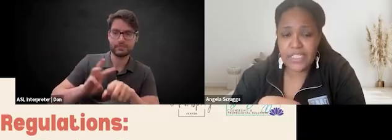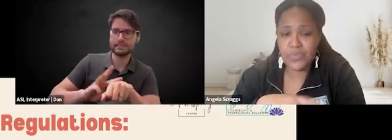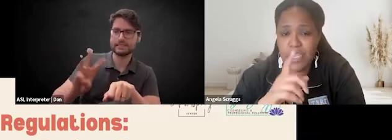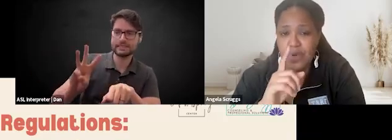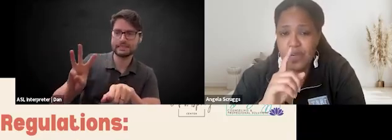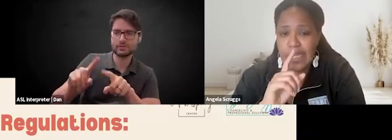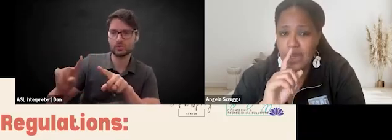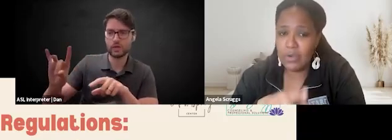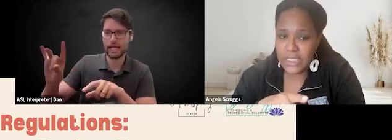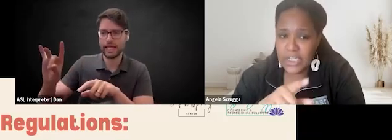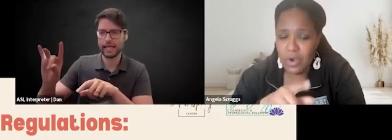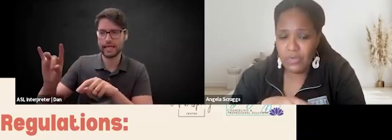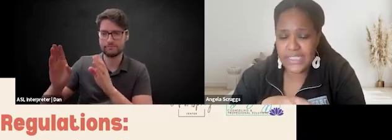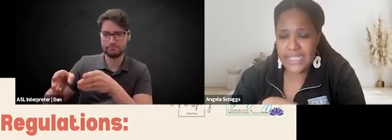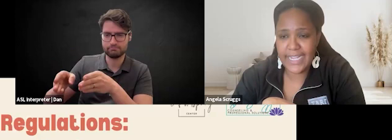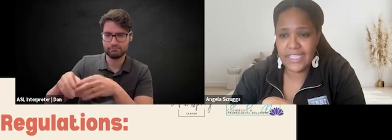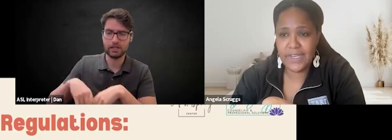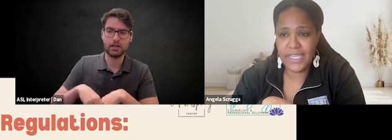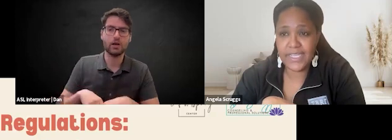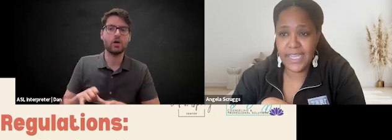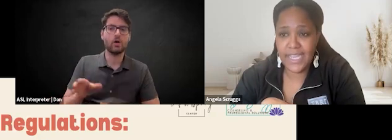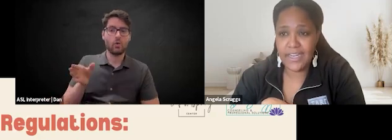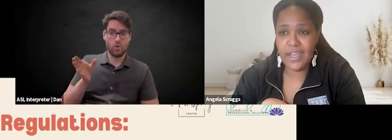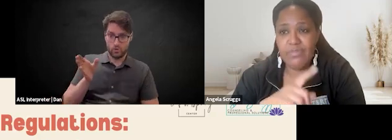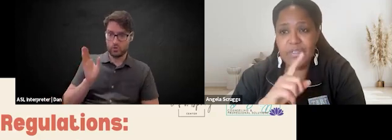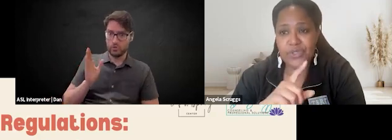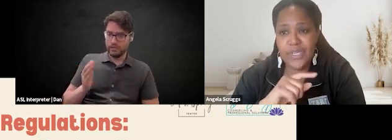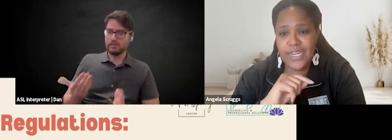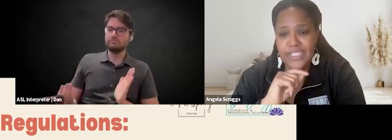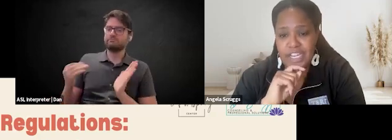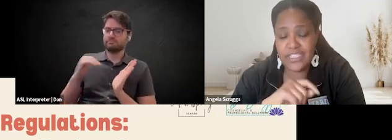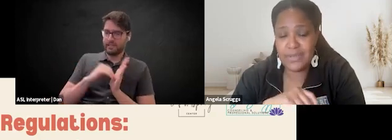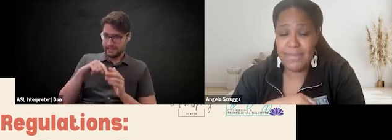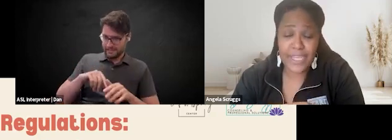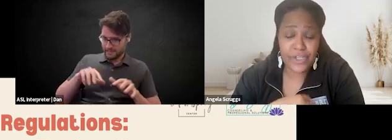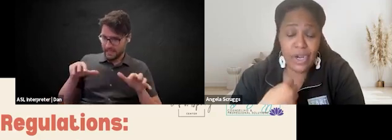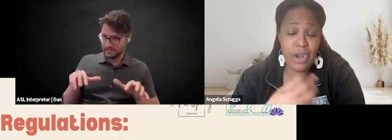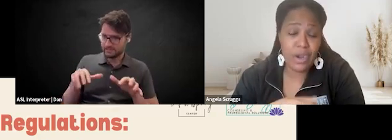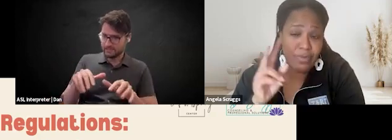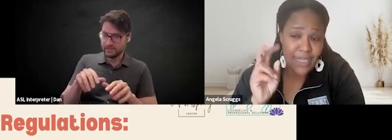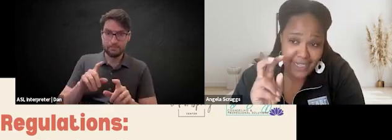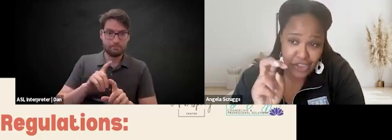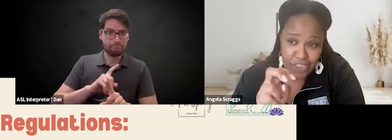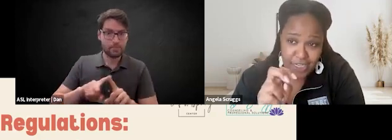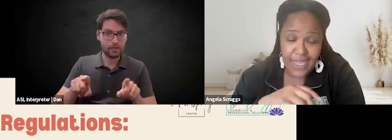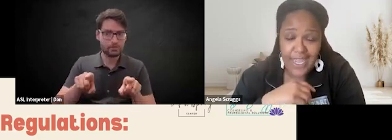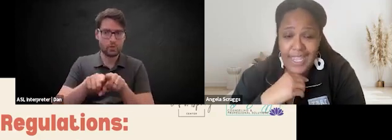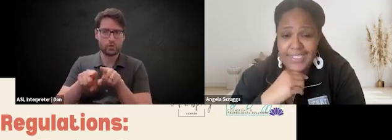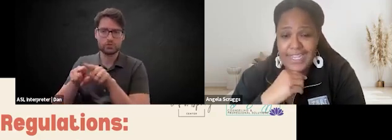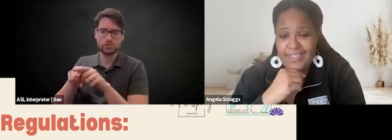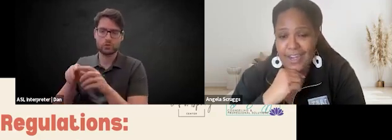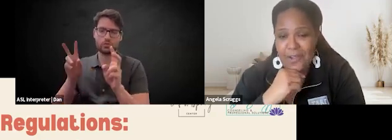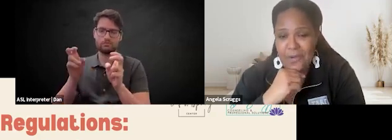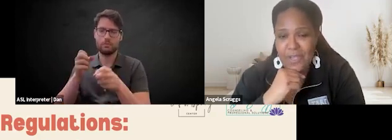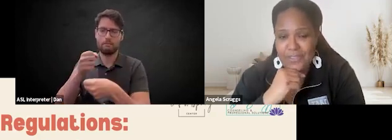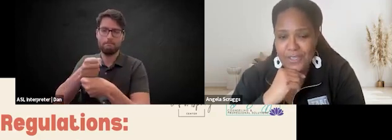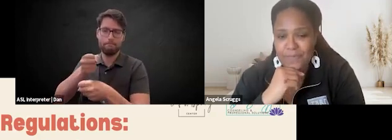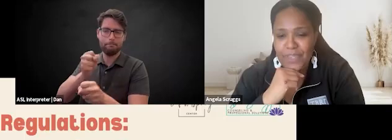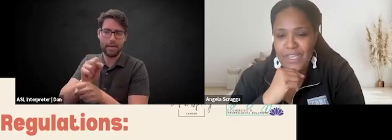Because we will not only go over this activity again, but you would get a chance to make your own engine and take that home with you.